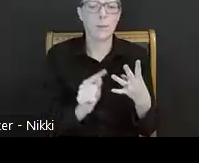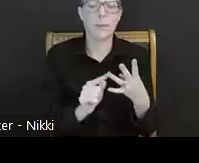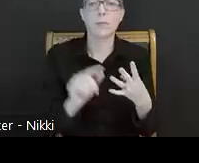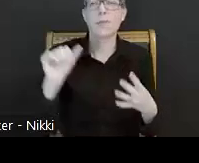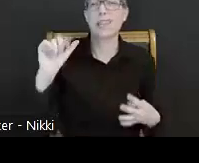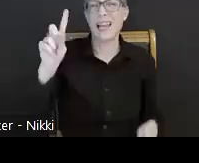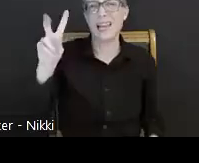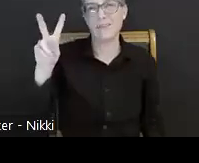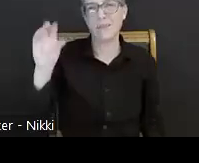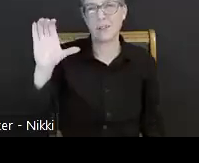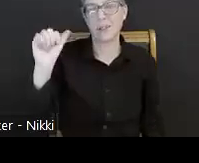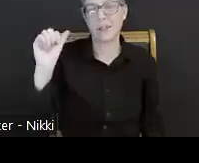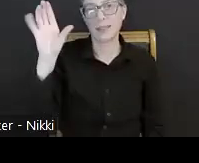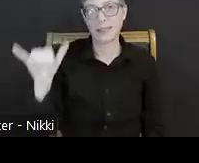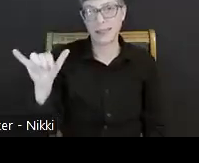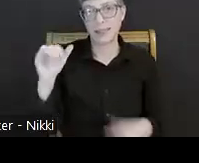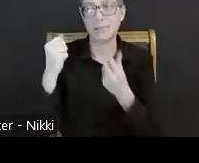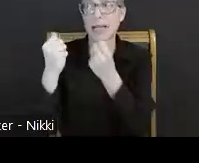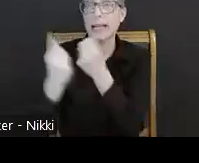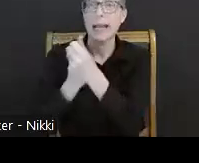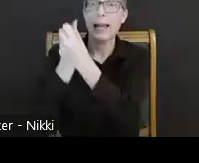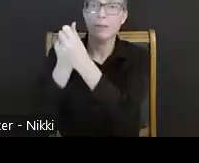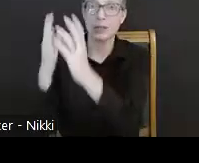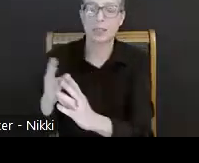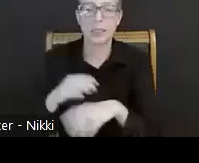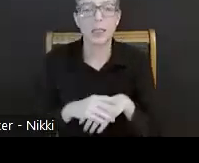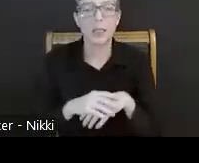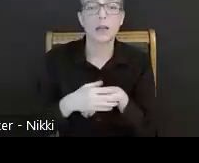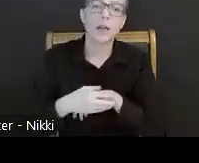of these pillars to heels Mission are really interconnected and integrated with one another